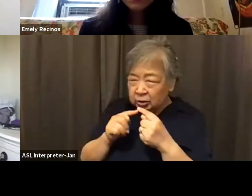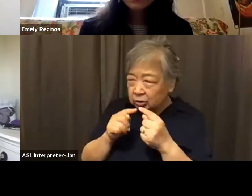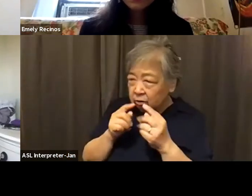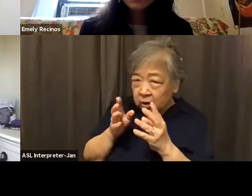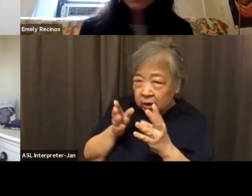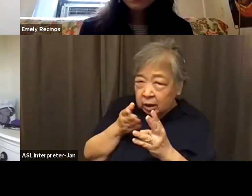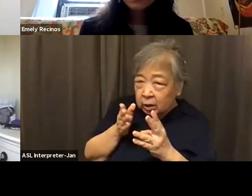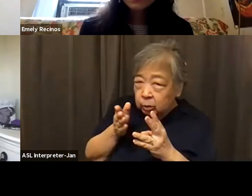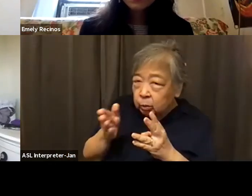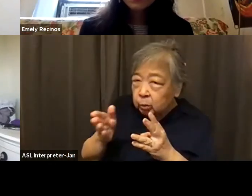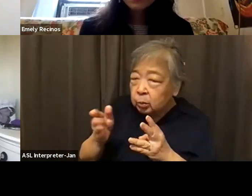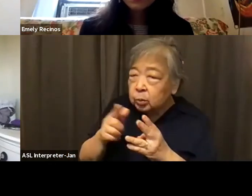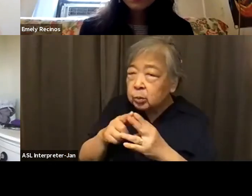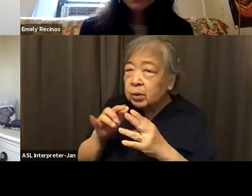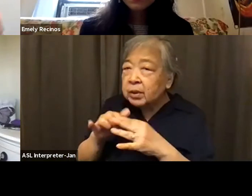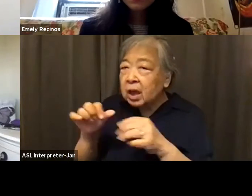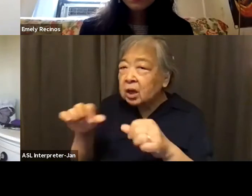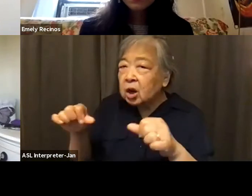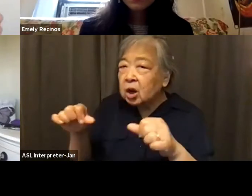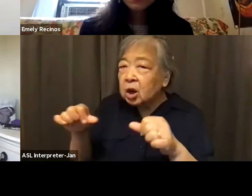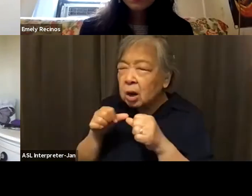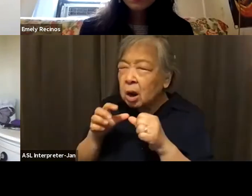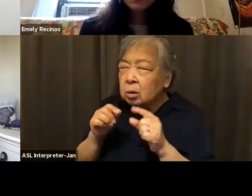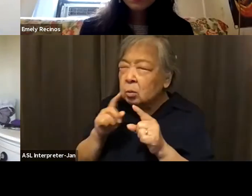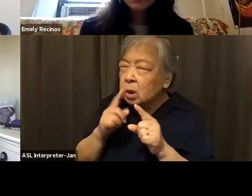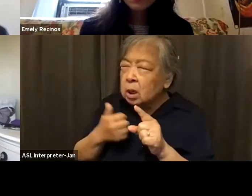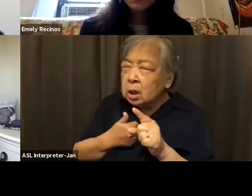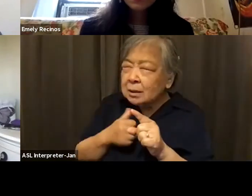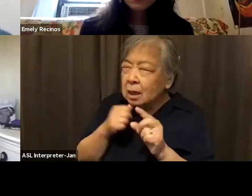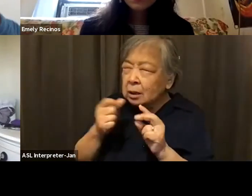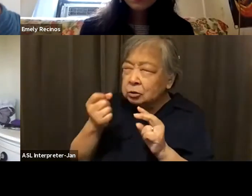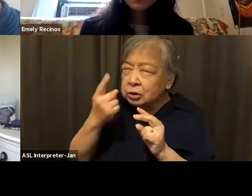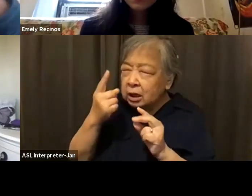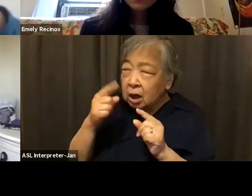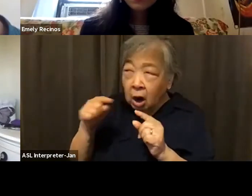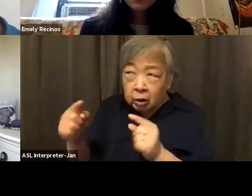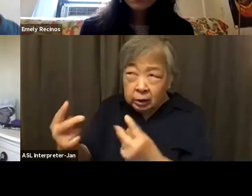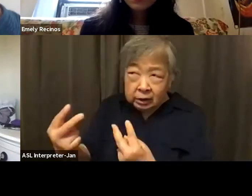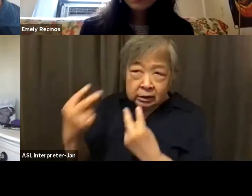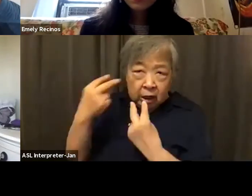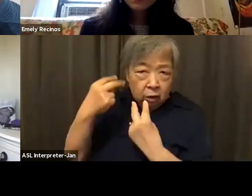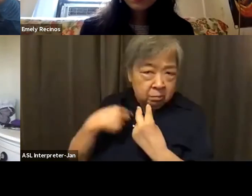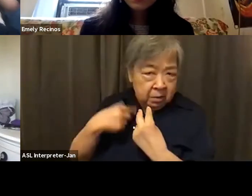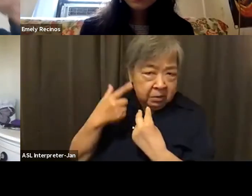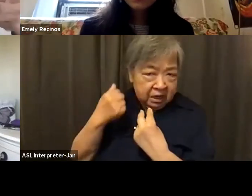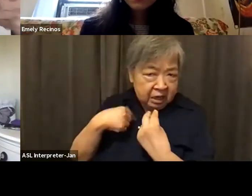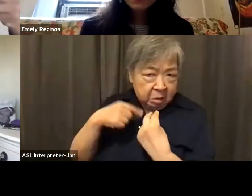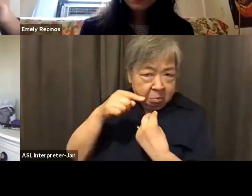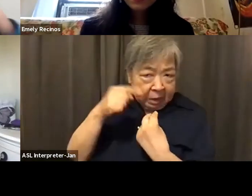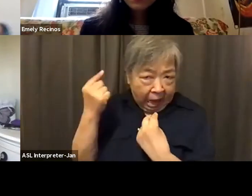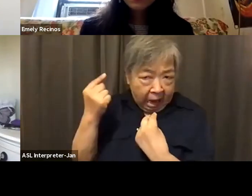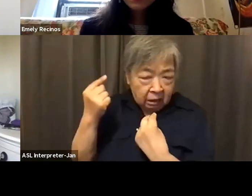and not only and not really understanding are they staring at me because I'm Black or is it because I'm a woman?